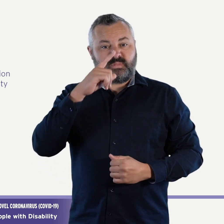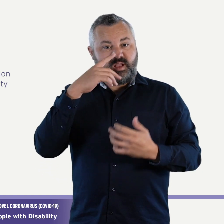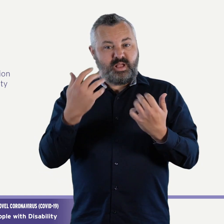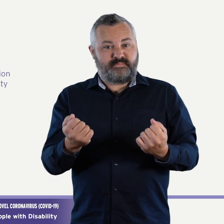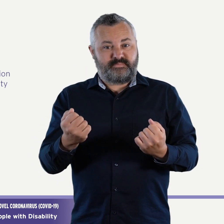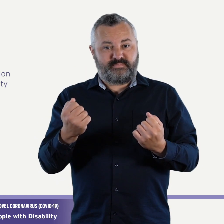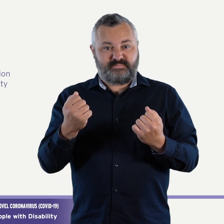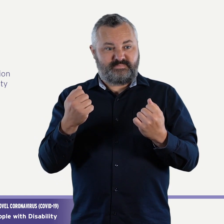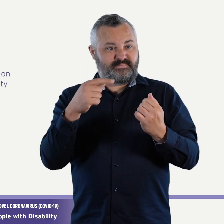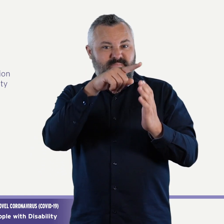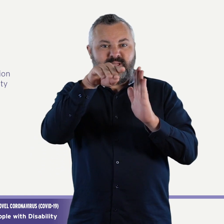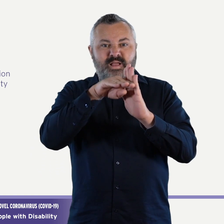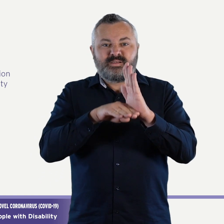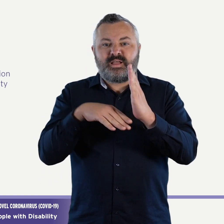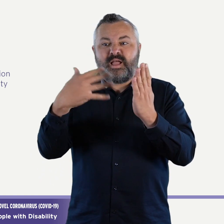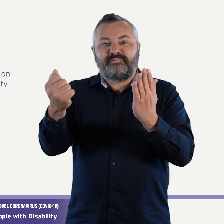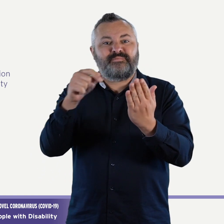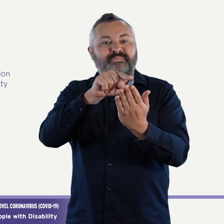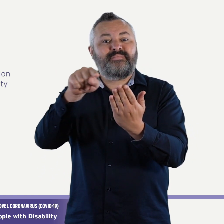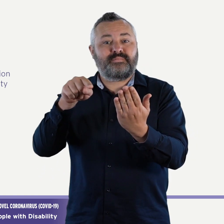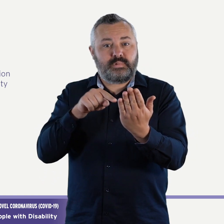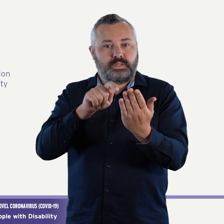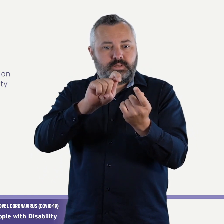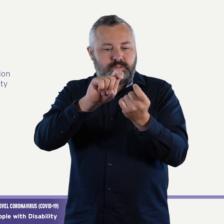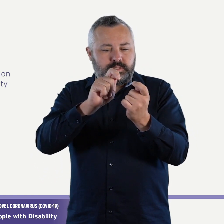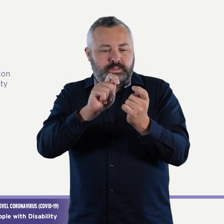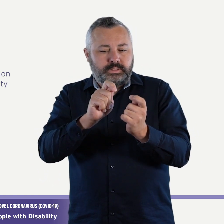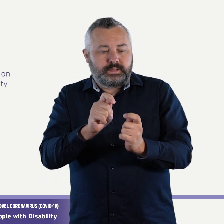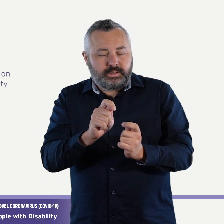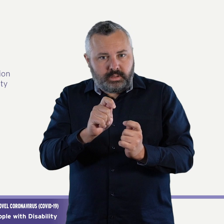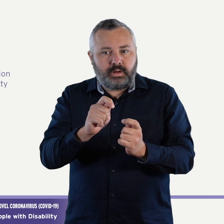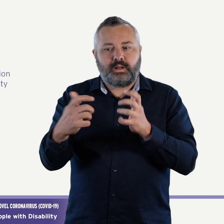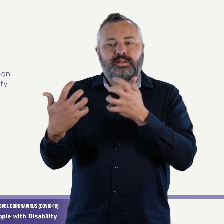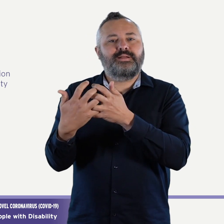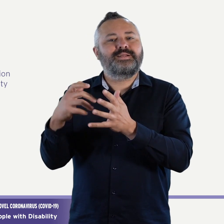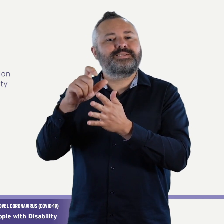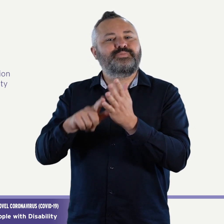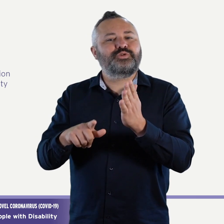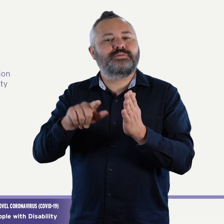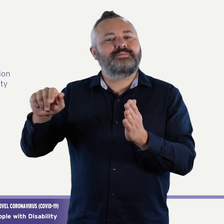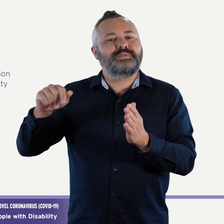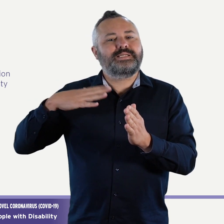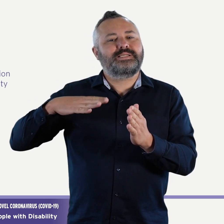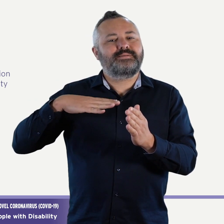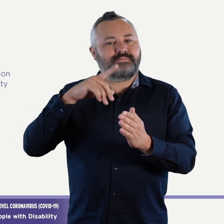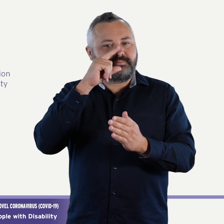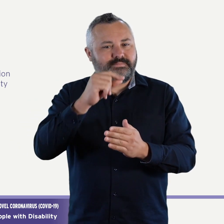Tailor relevant national guidelines and protocols to disability support settings.